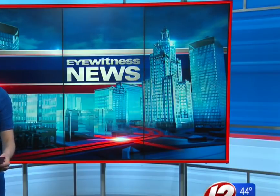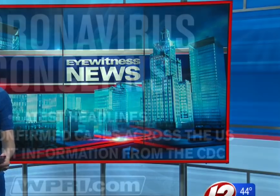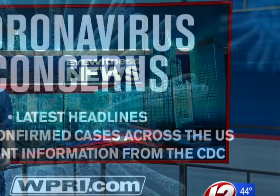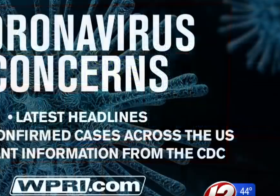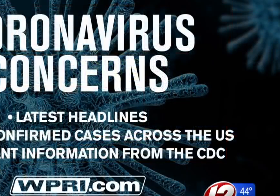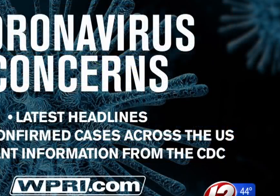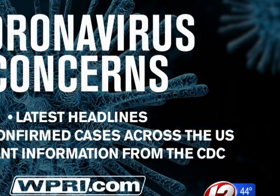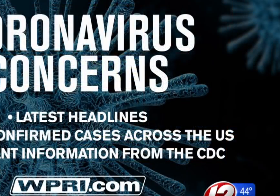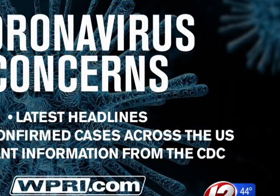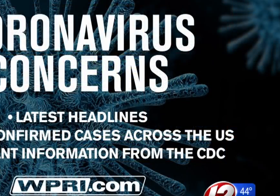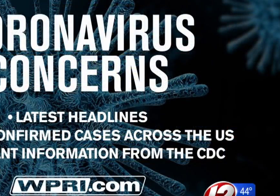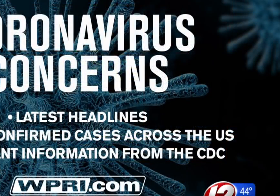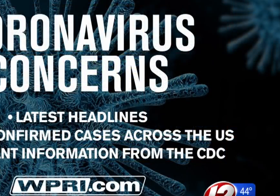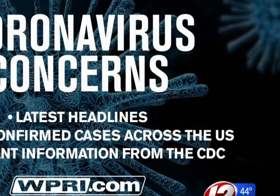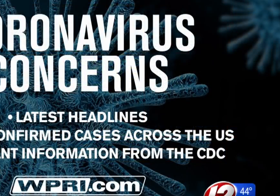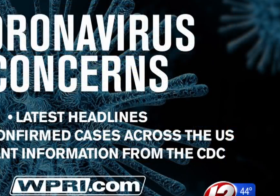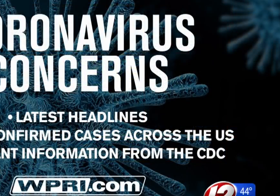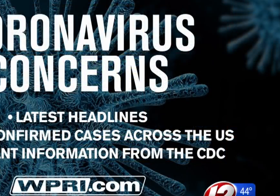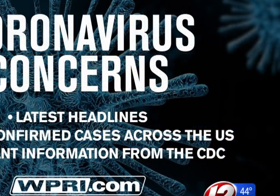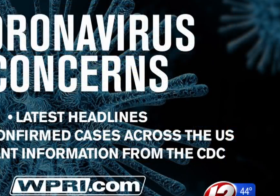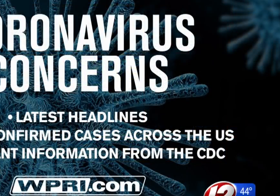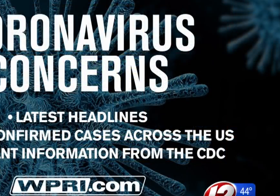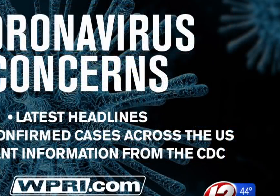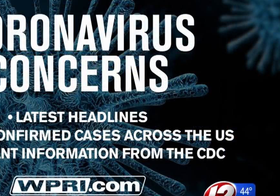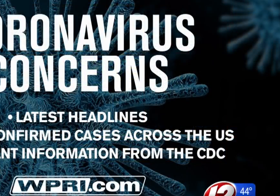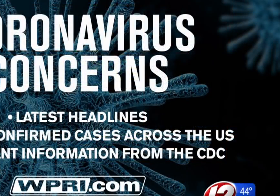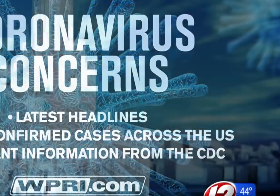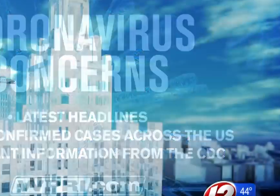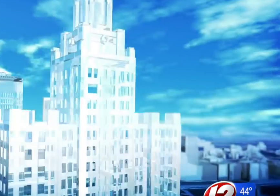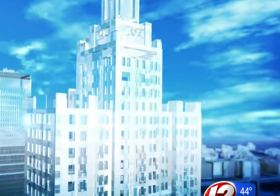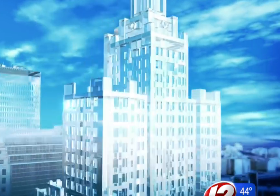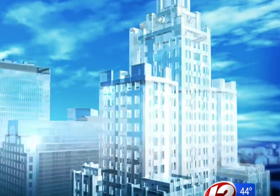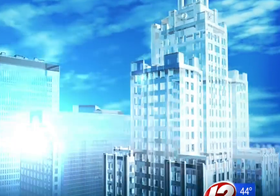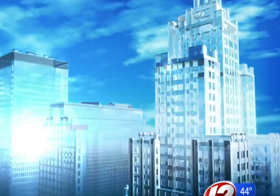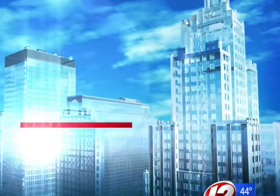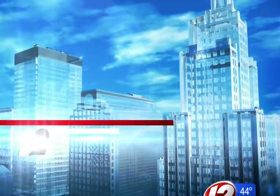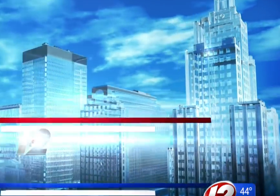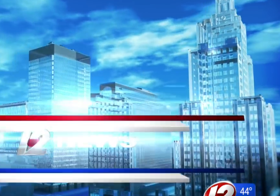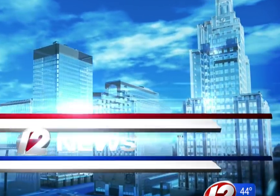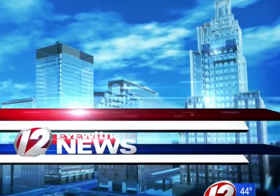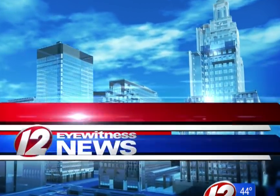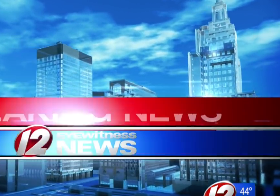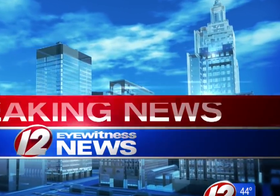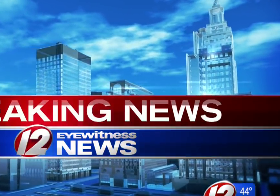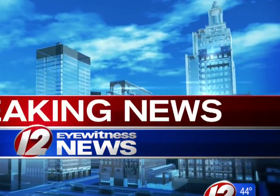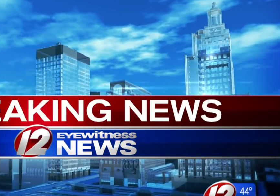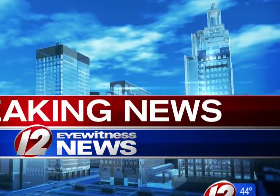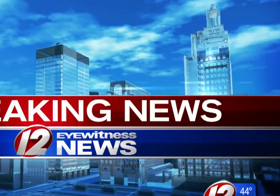BECAUSE THEY MAY NOT BE CONSIDERED ESSENTIAL AND YOU CAN FIND THAT INFORMATION AS WELL AS HAVING ELSE ON OUR WEBSITE, WPRI.COM.